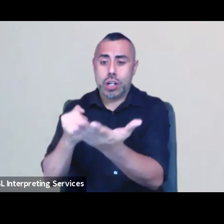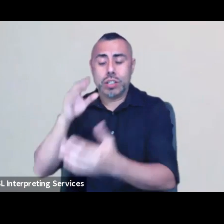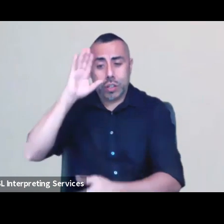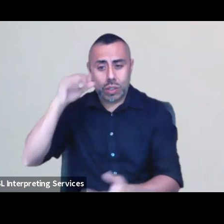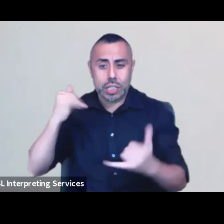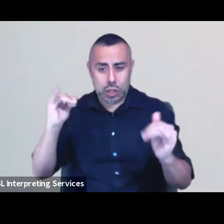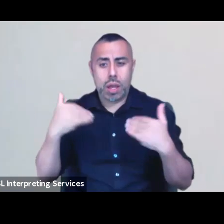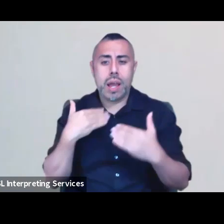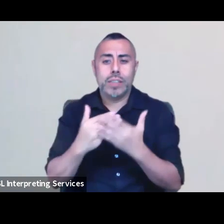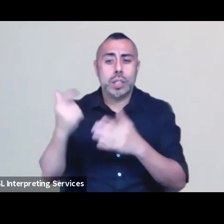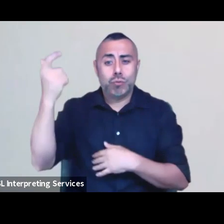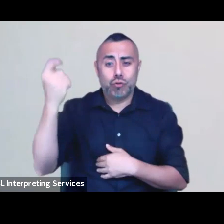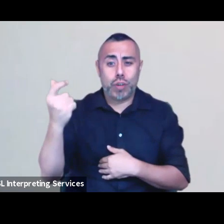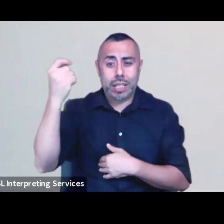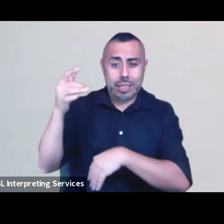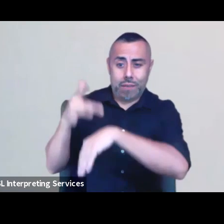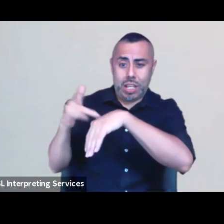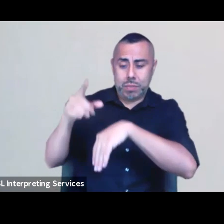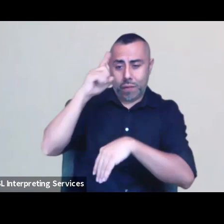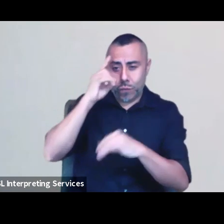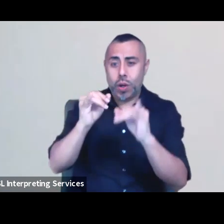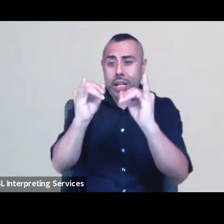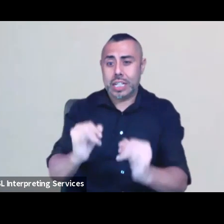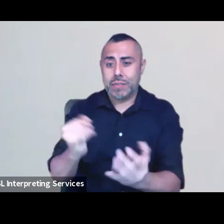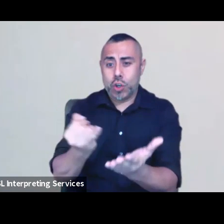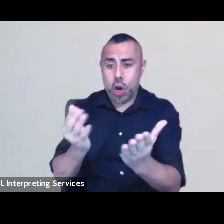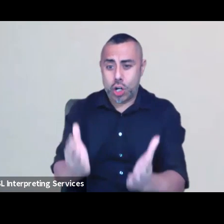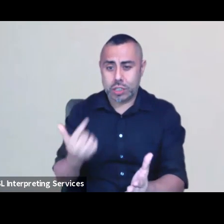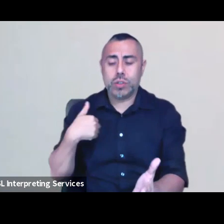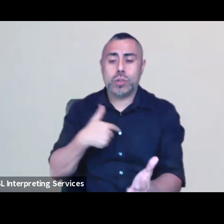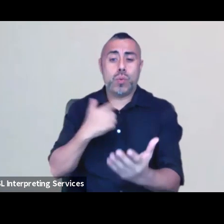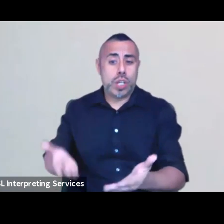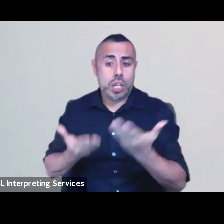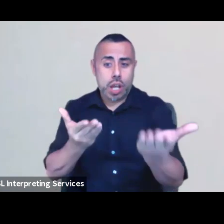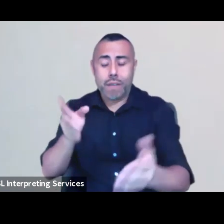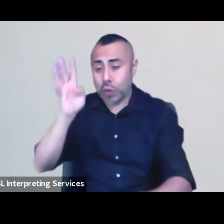for individual artists. We offer creative writing fellowships